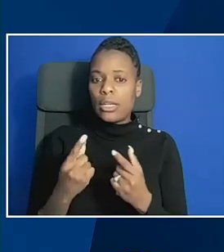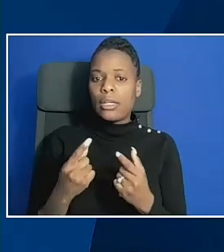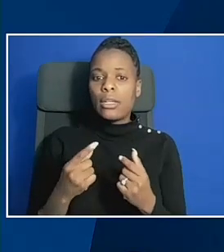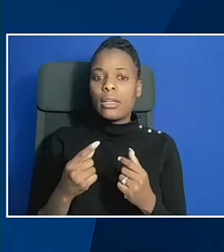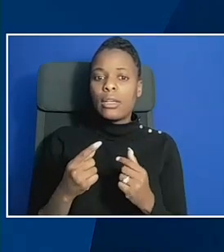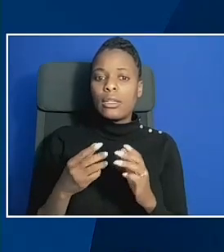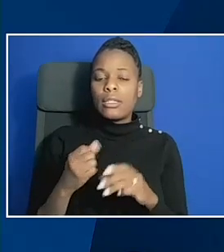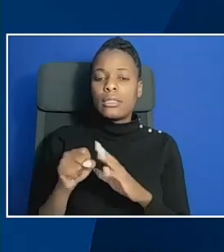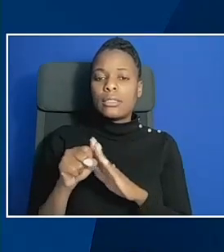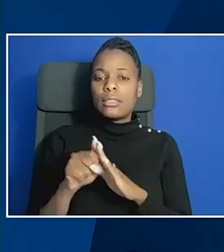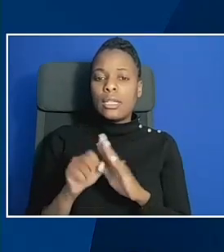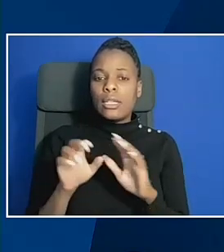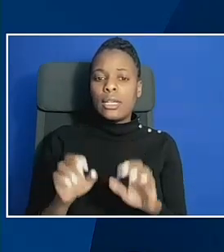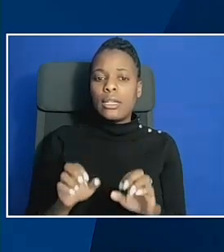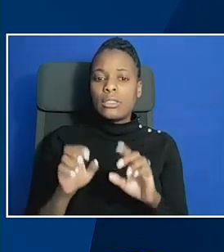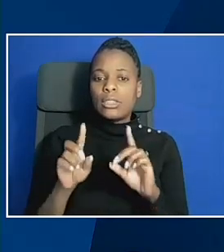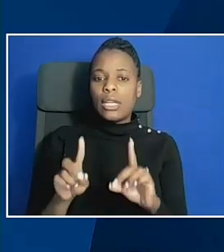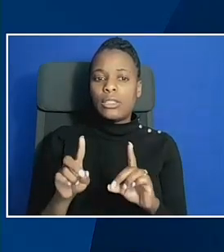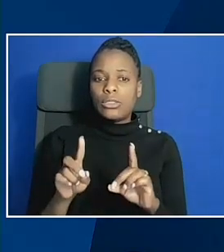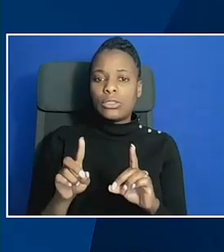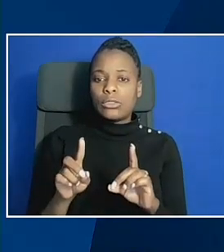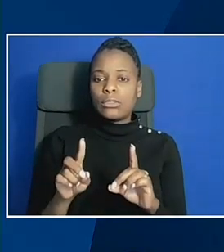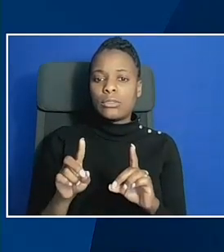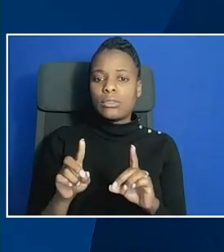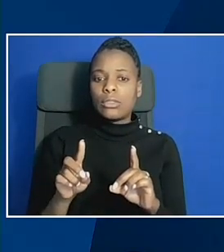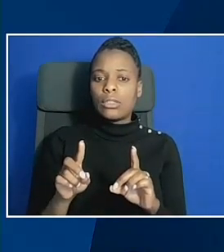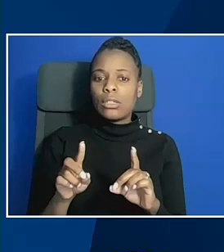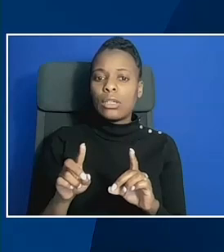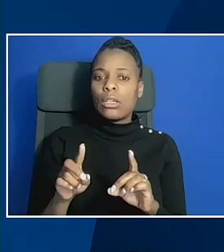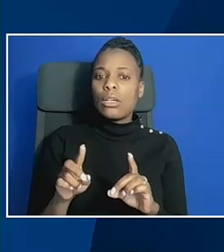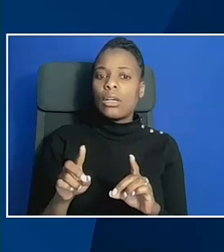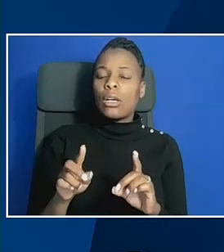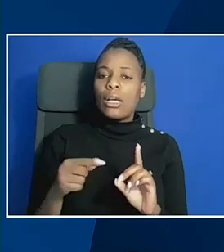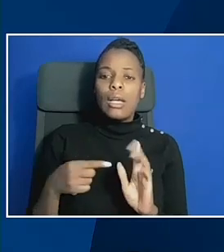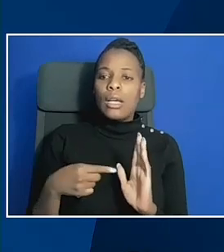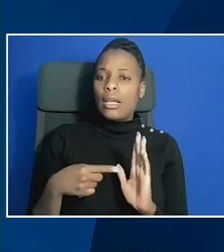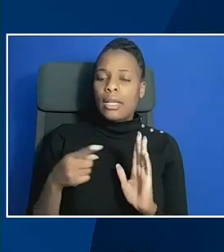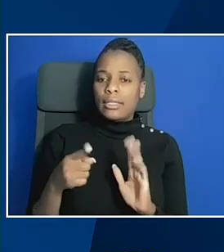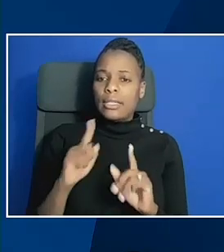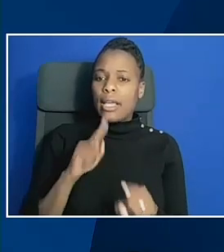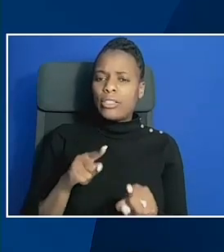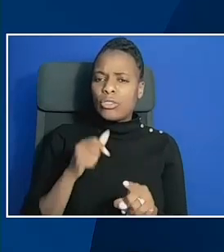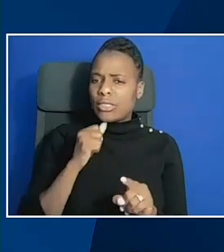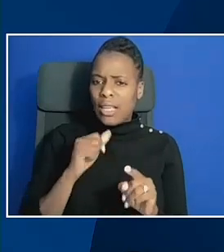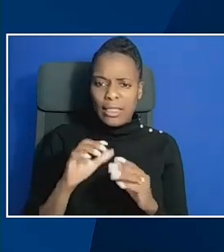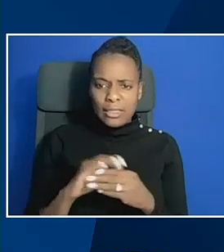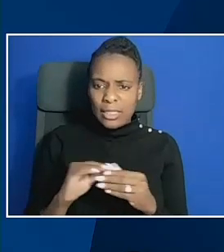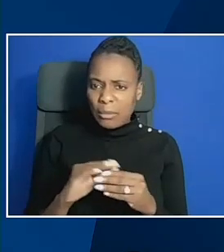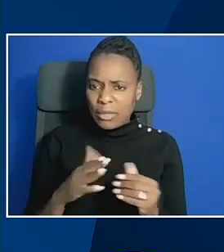And his answer both times has not been my understanding of what's written here. So I'm not sure if we can bring the language up, but I have a drafting